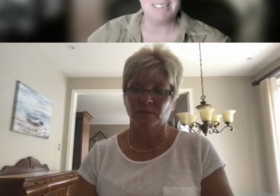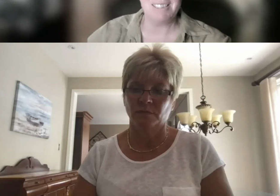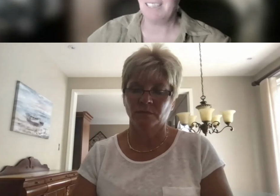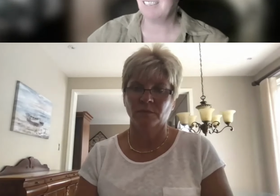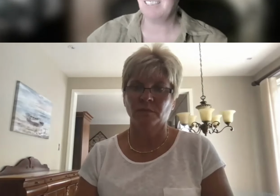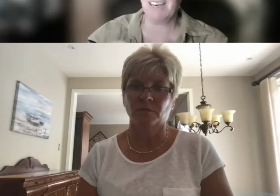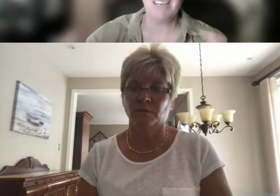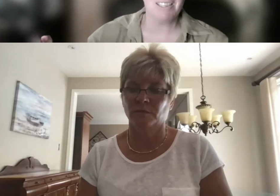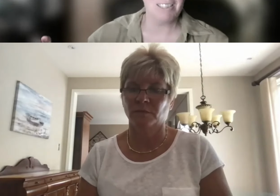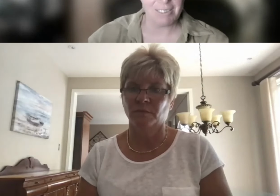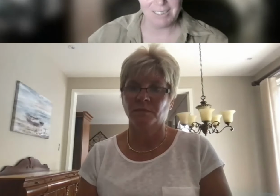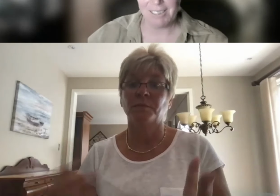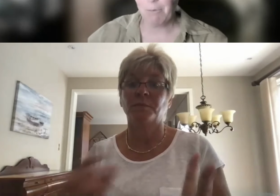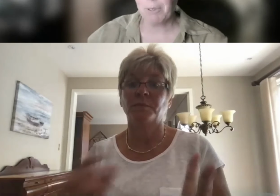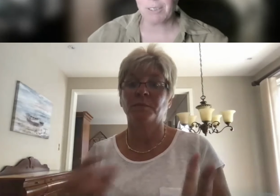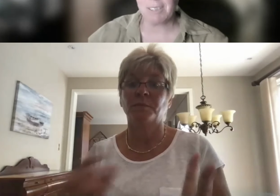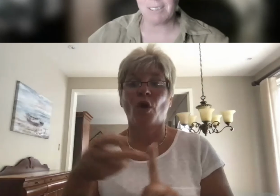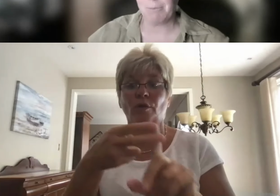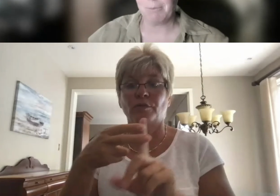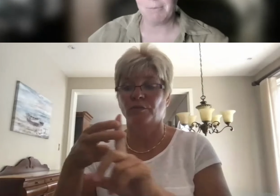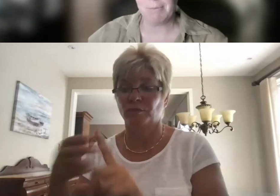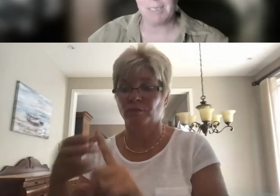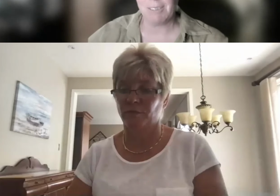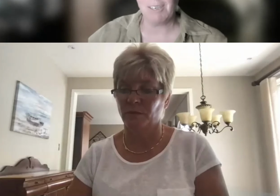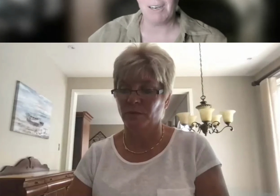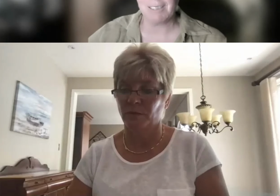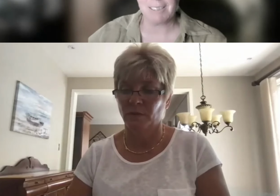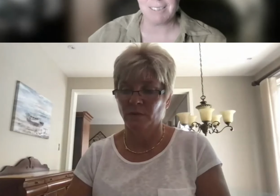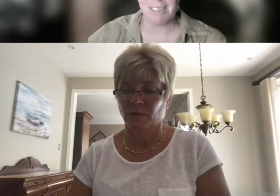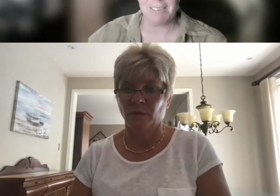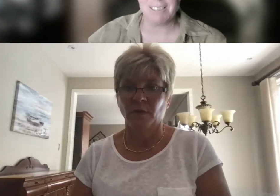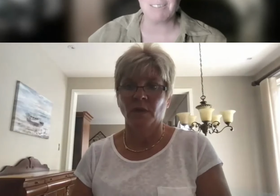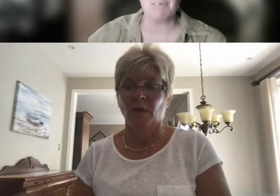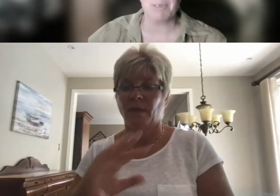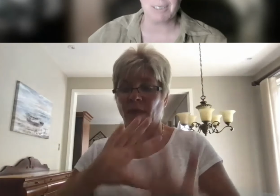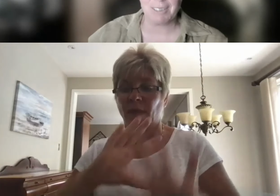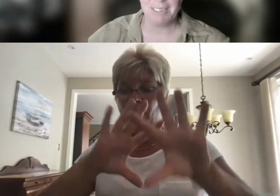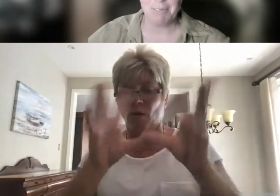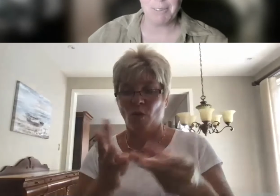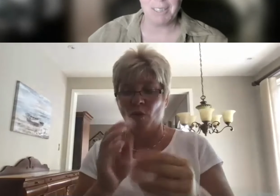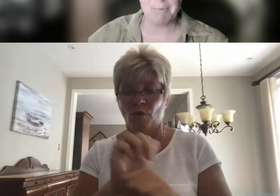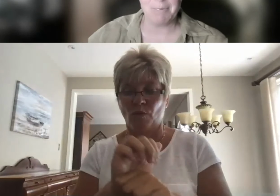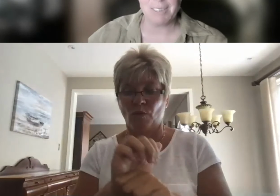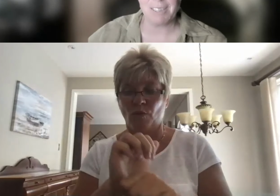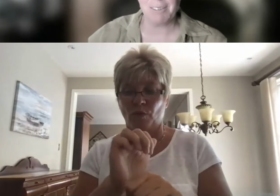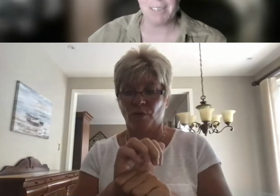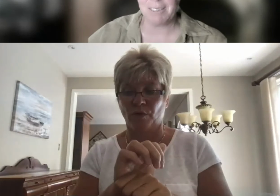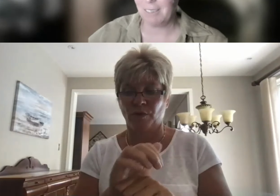the entire work system doesn't work for them.